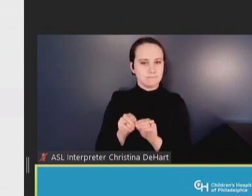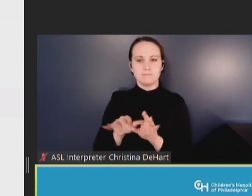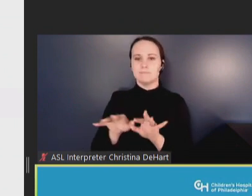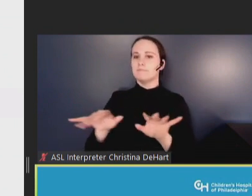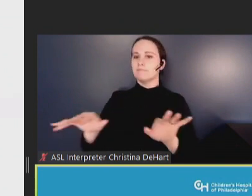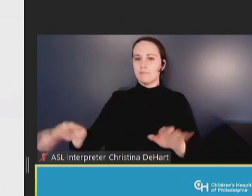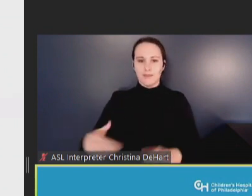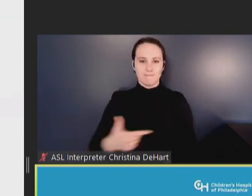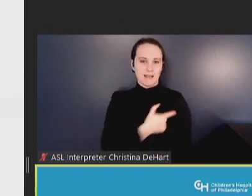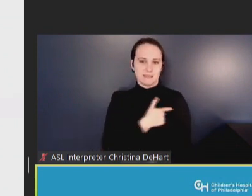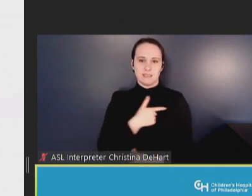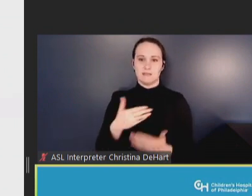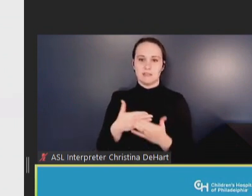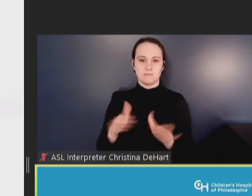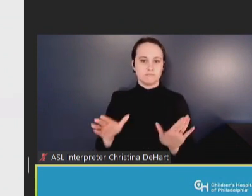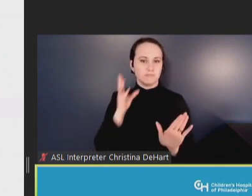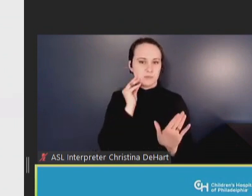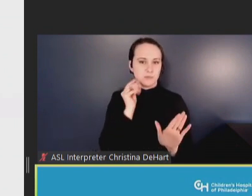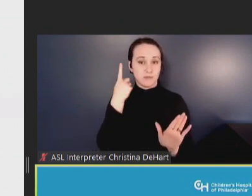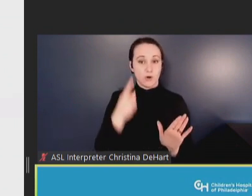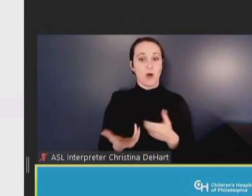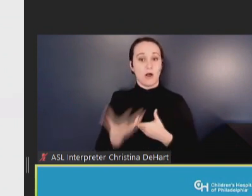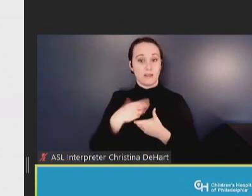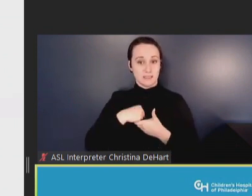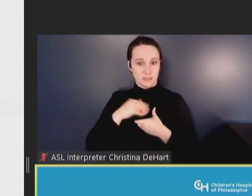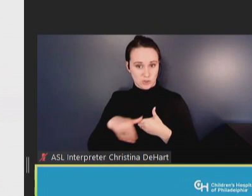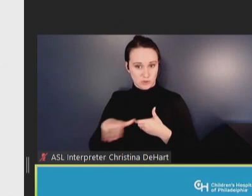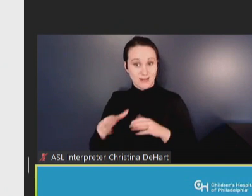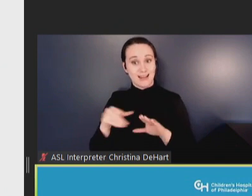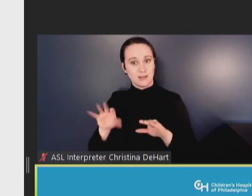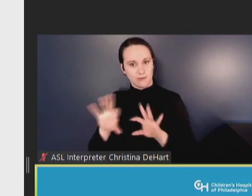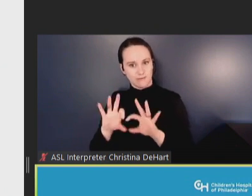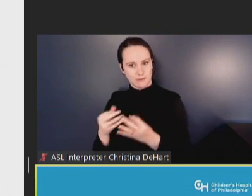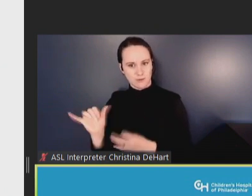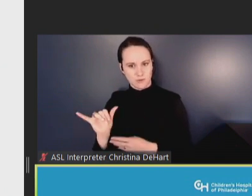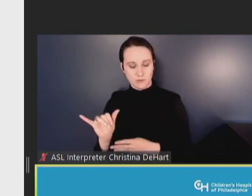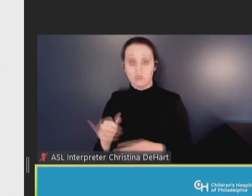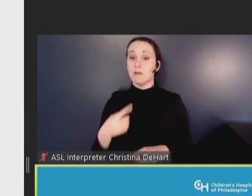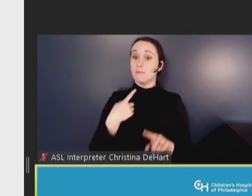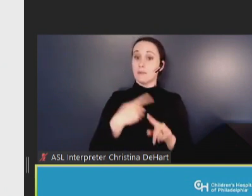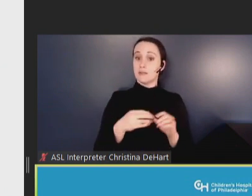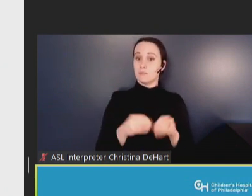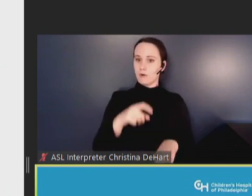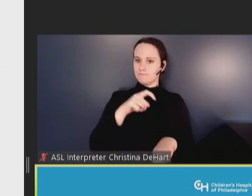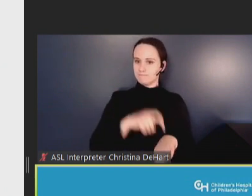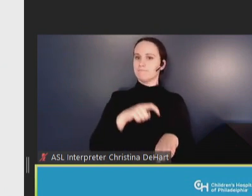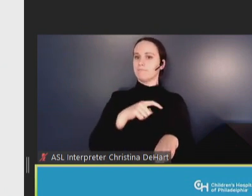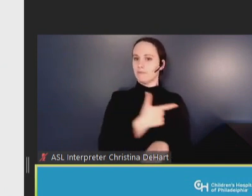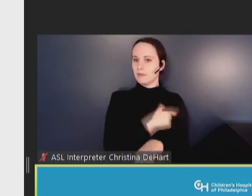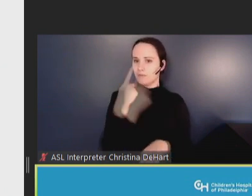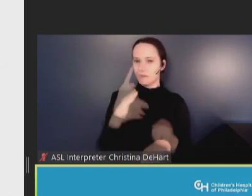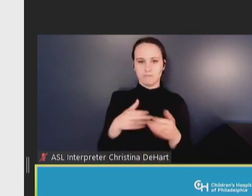for autistic children and their families, along with more timely vaccination for all patients.